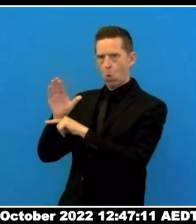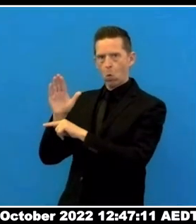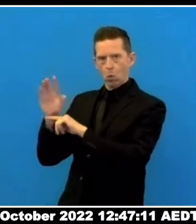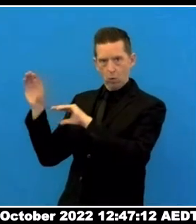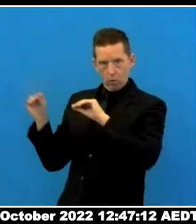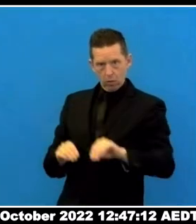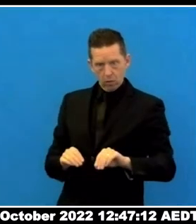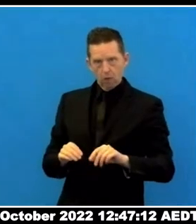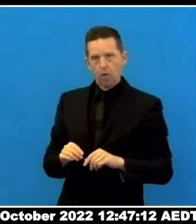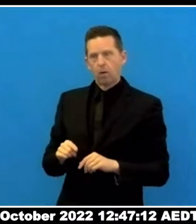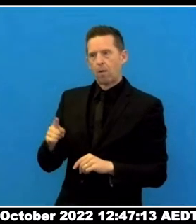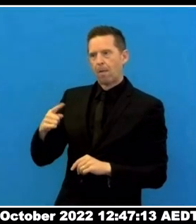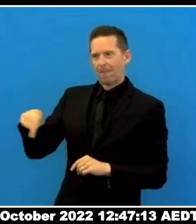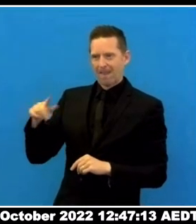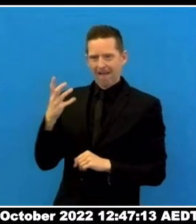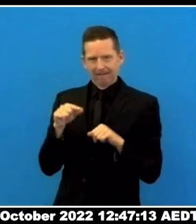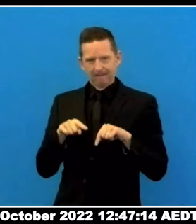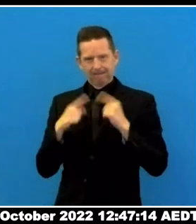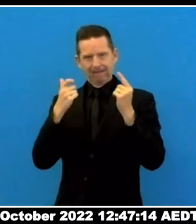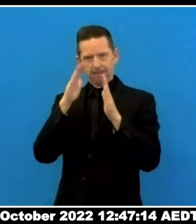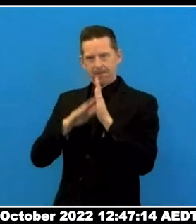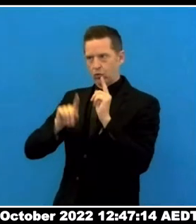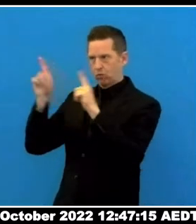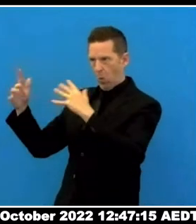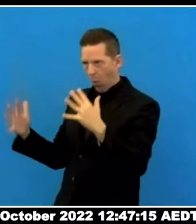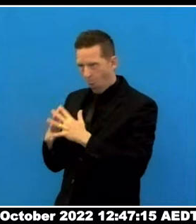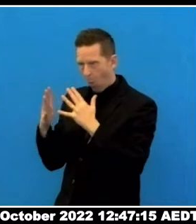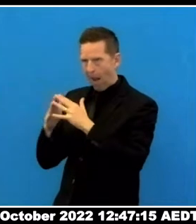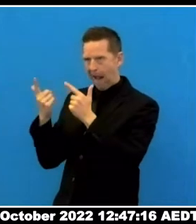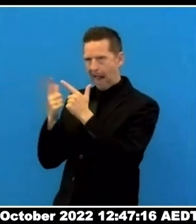who have unique experiences of trauma and language barriers.